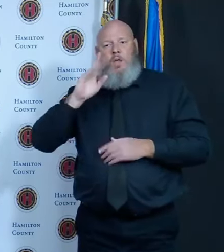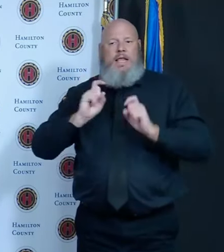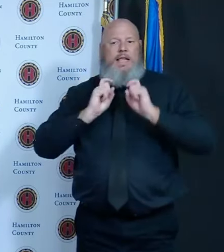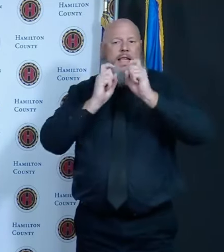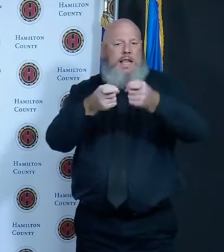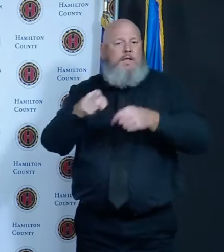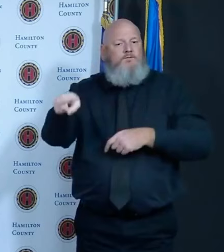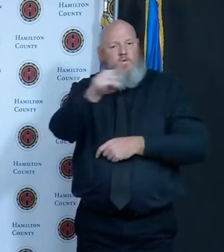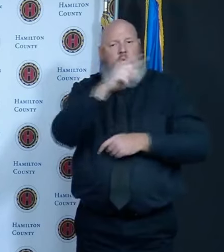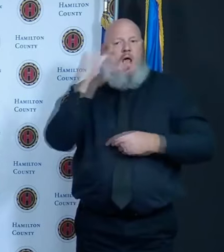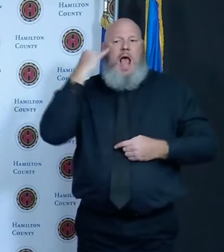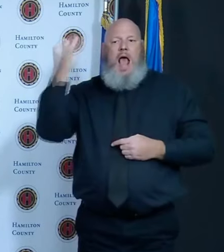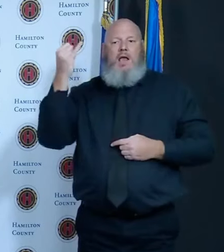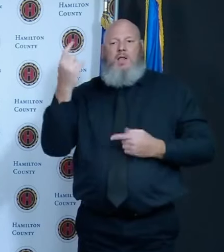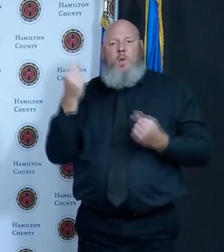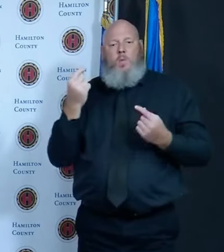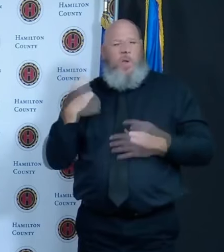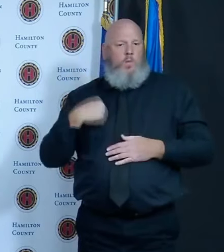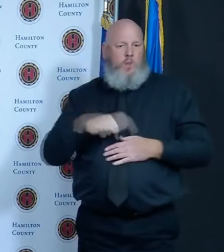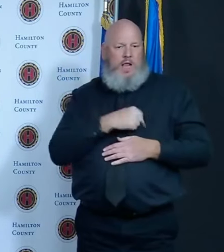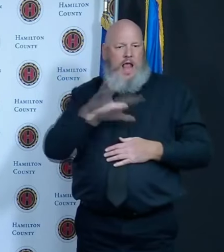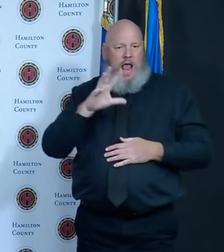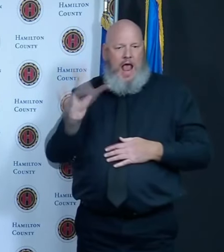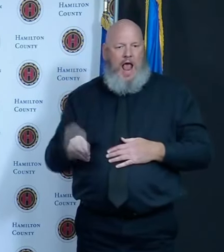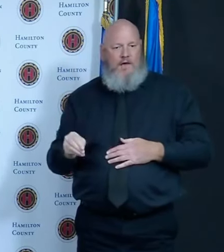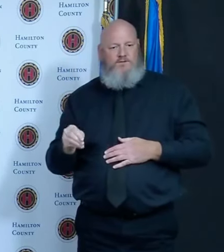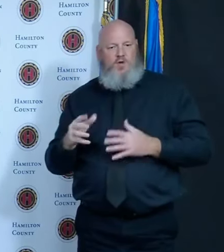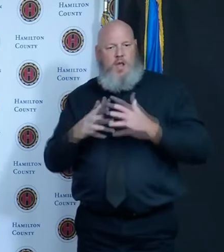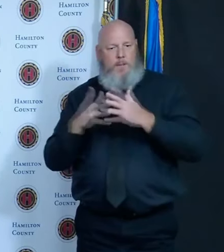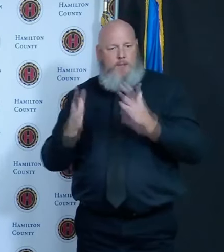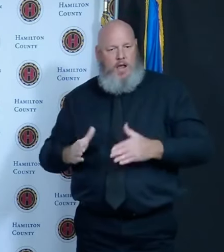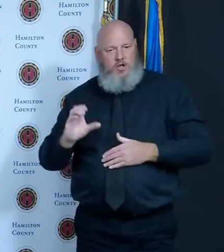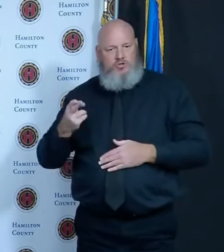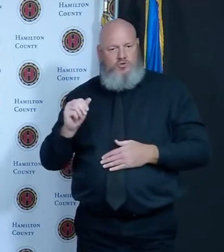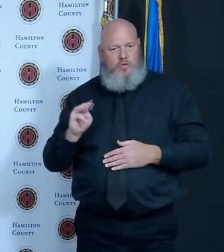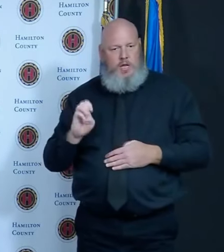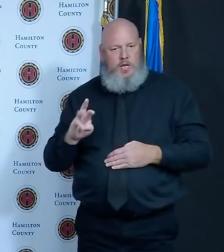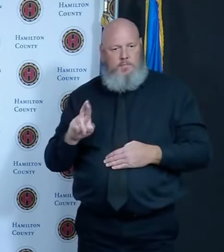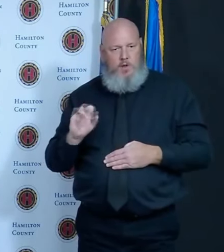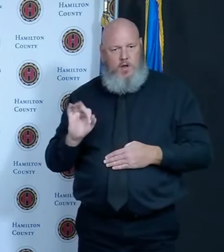American Chamber is doing on a on a top level